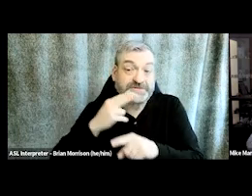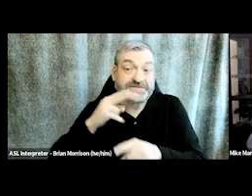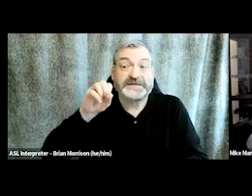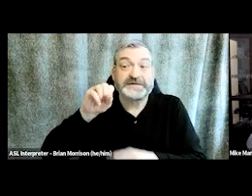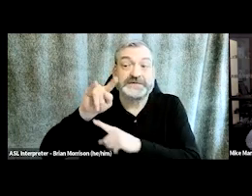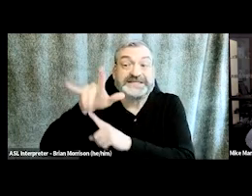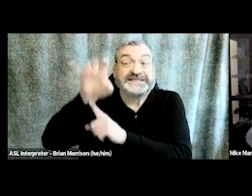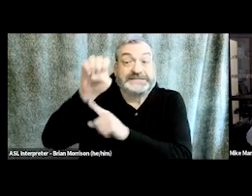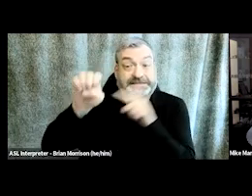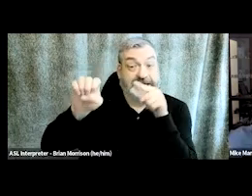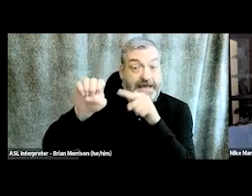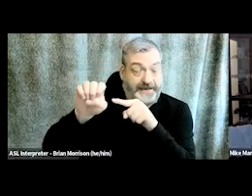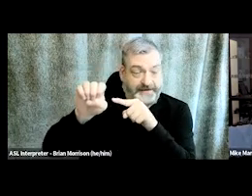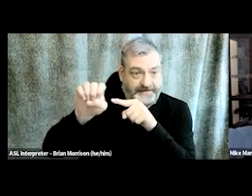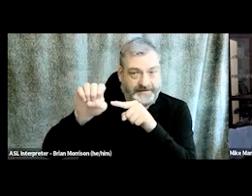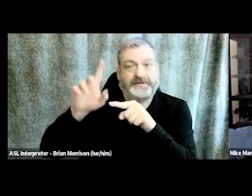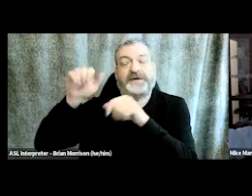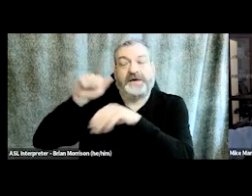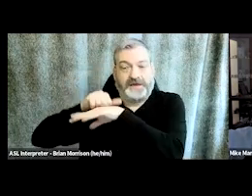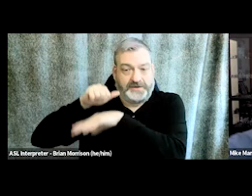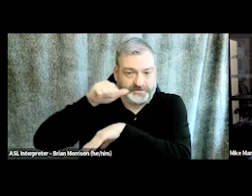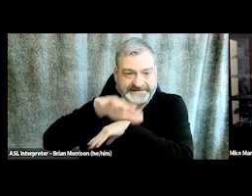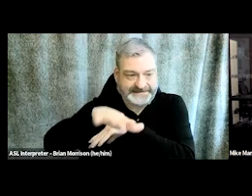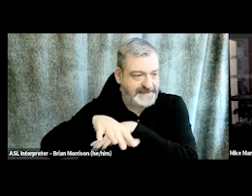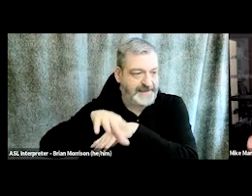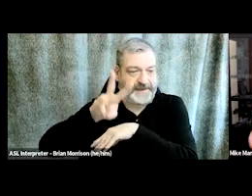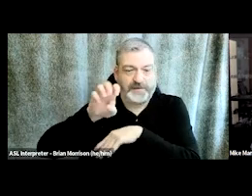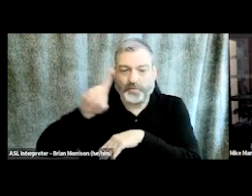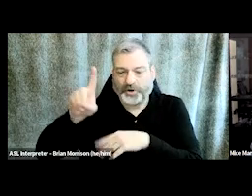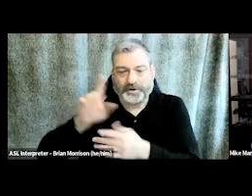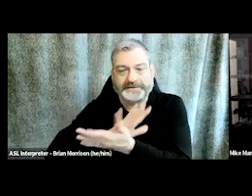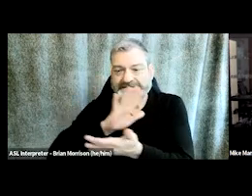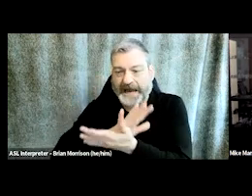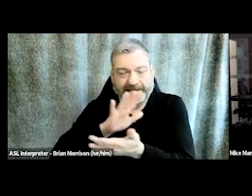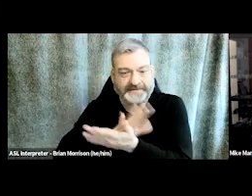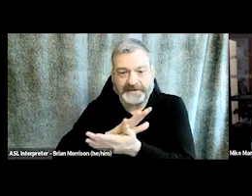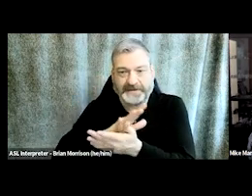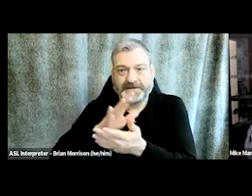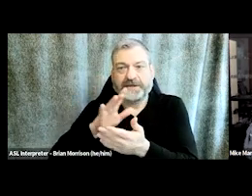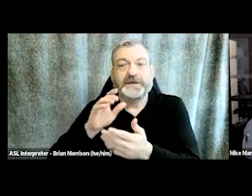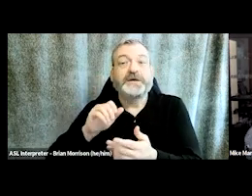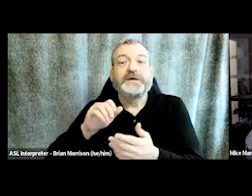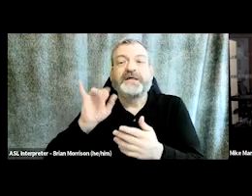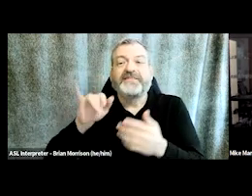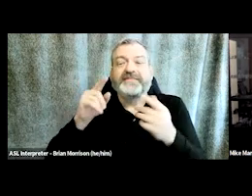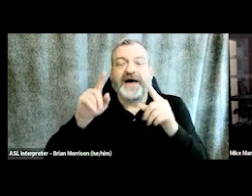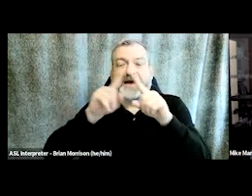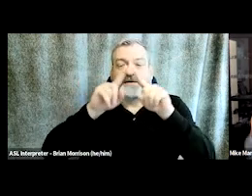a Word document to someone directly to read or consume. A listener will be able to listen for all those headings.